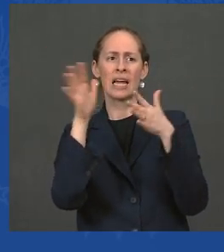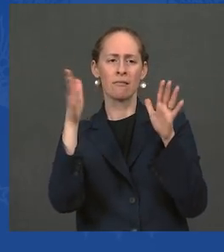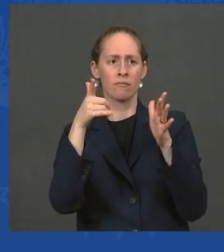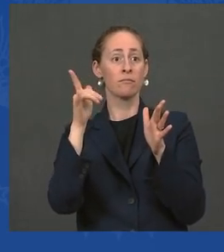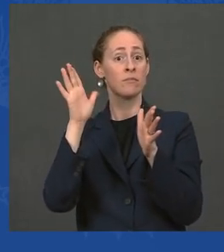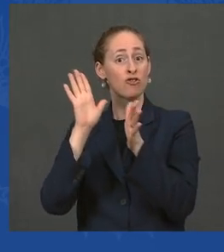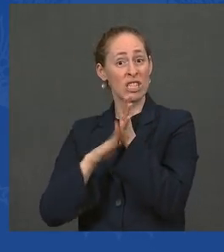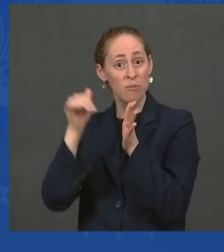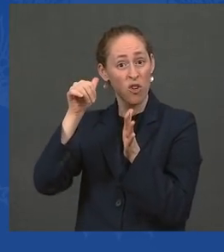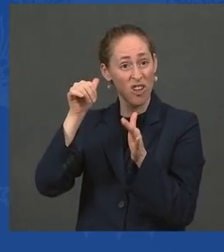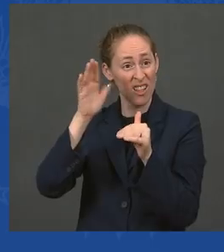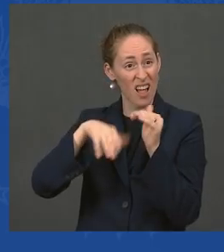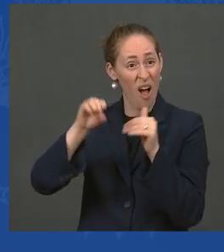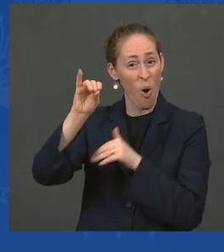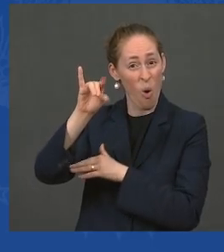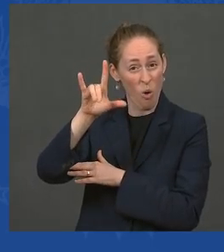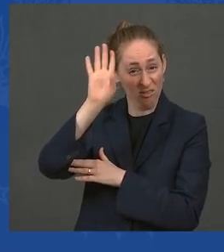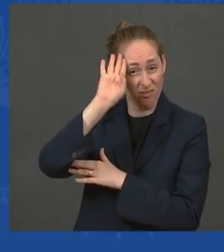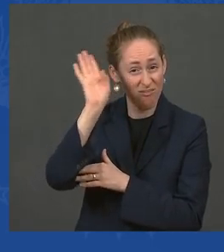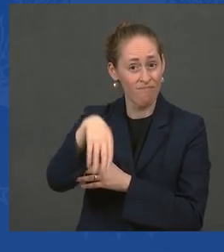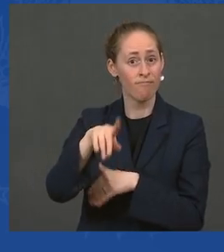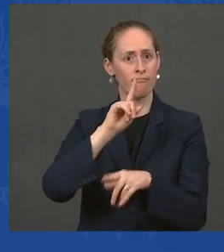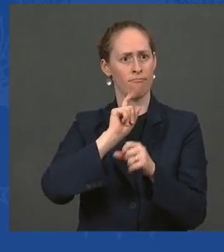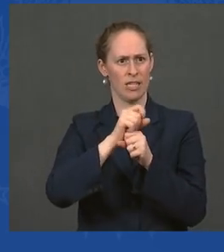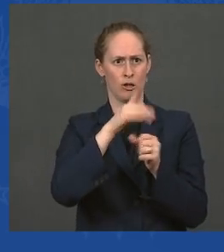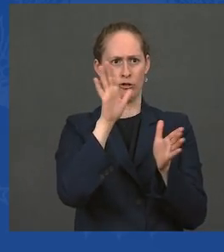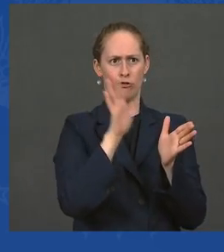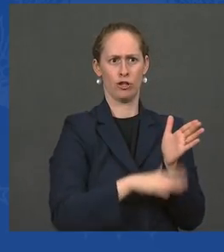than oil on a BTU basis. It's cheaper.